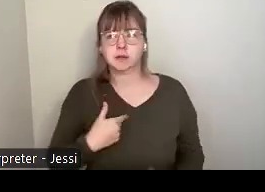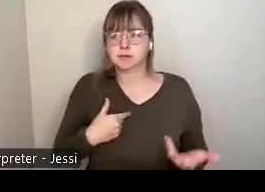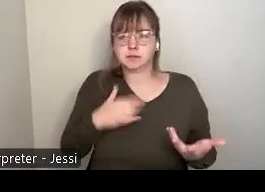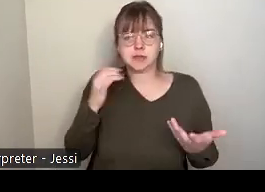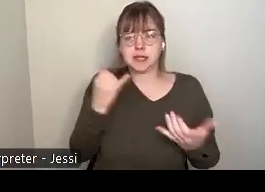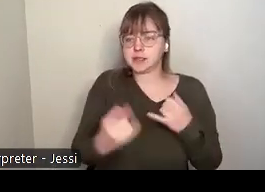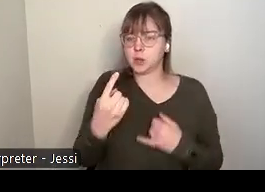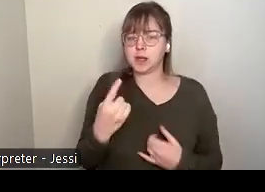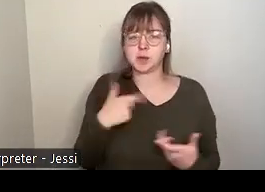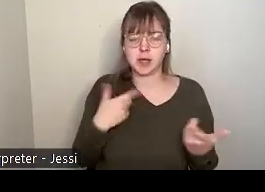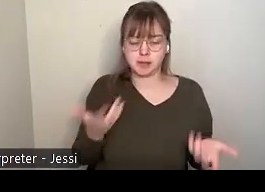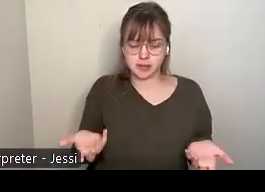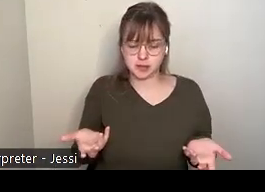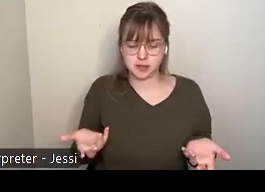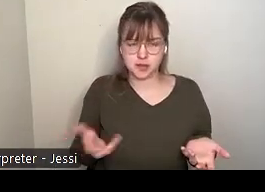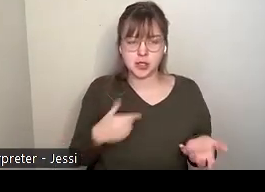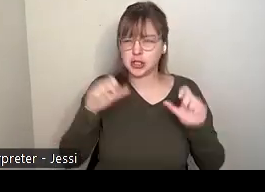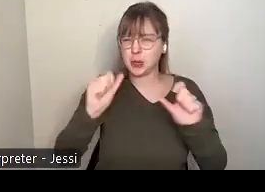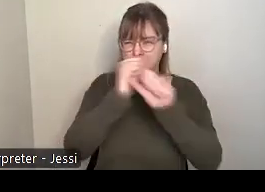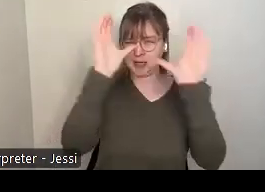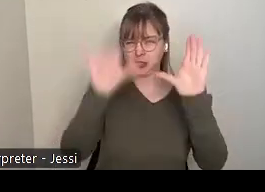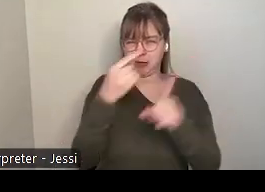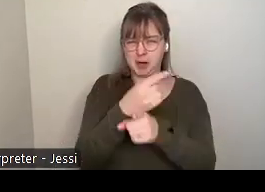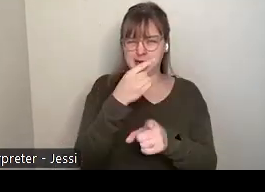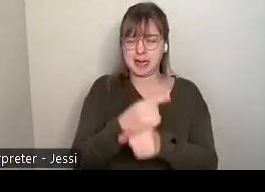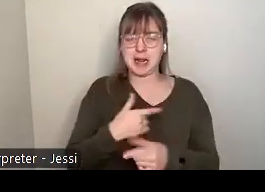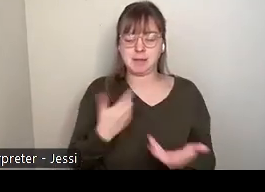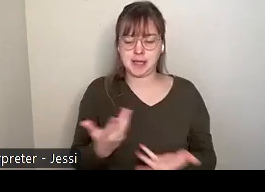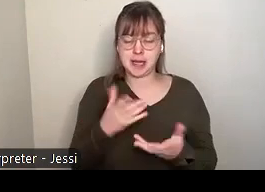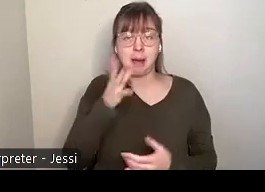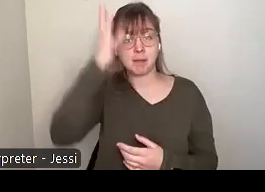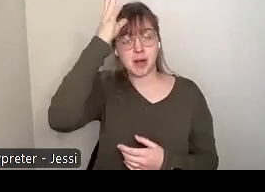in the kitchen like you can picture it right and even though I'm a parent educator and I know what